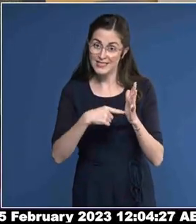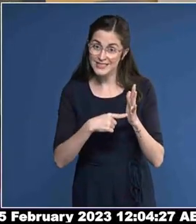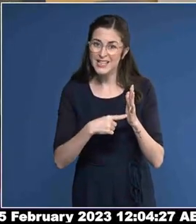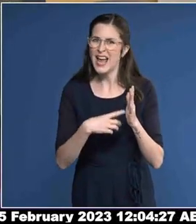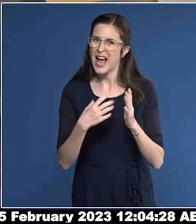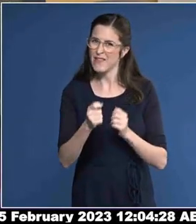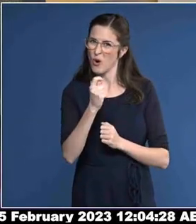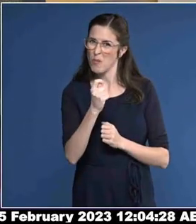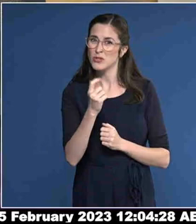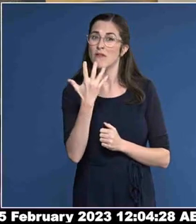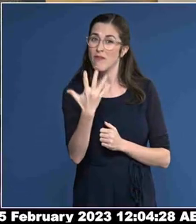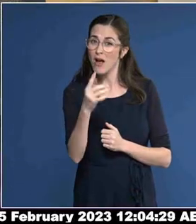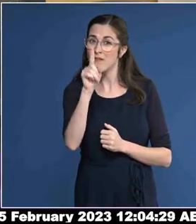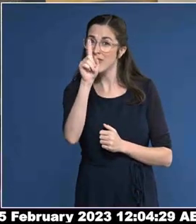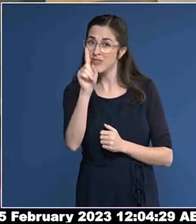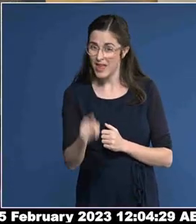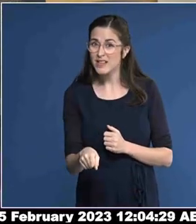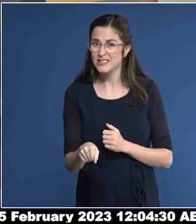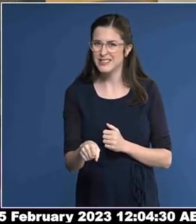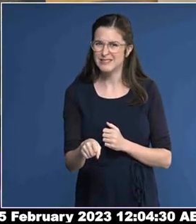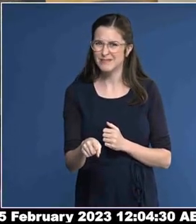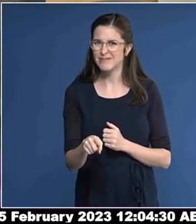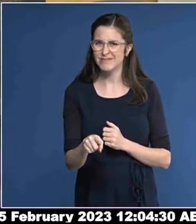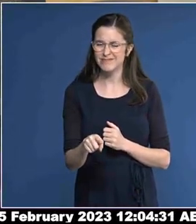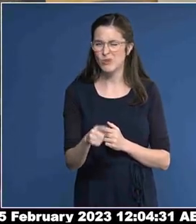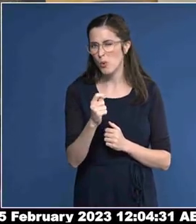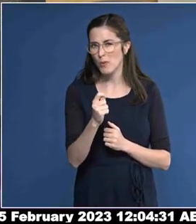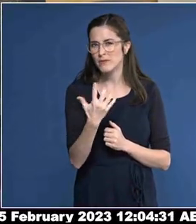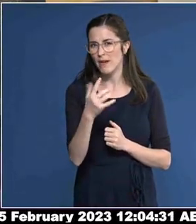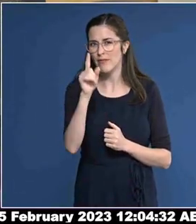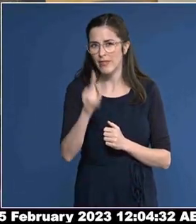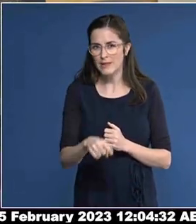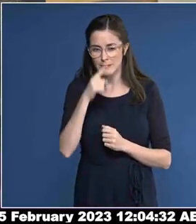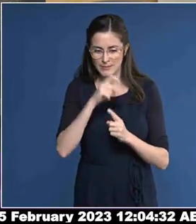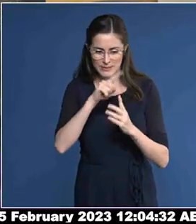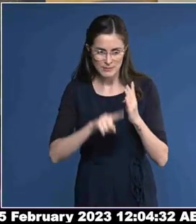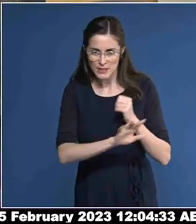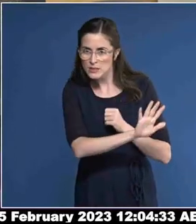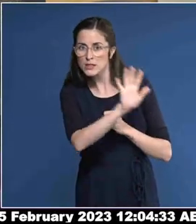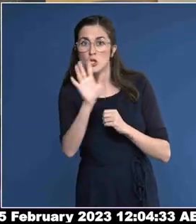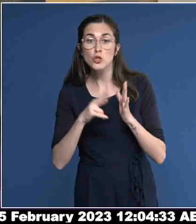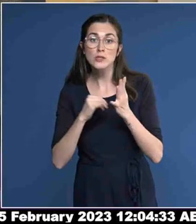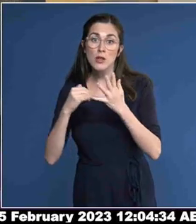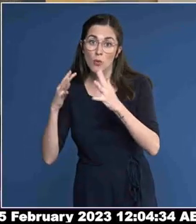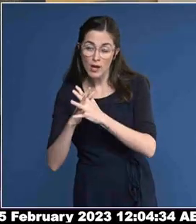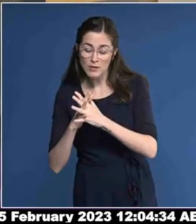it's about nine people shy of 5,000 - people with disability in New South Wales, ACT, Victoria and Queensland.